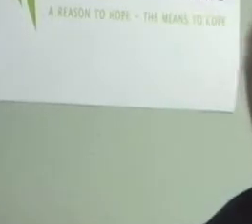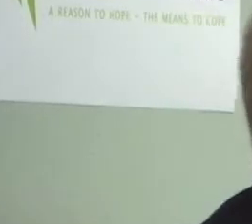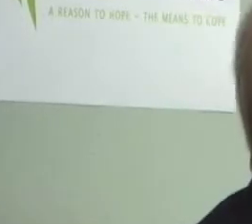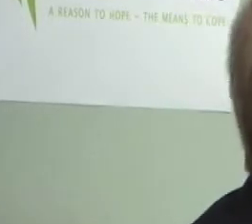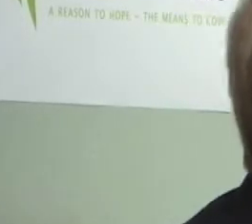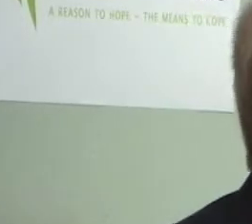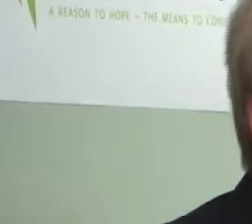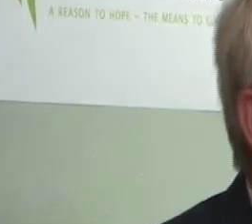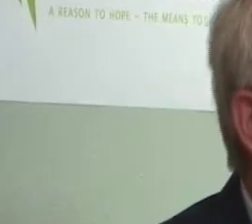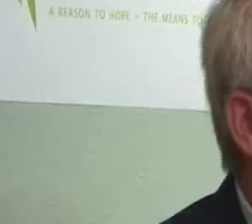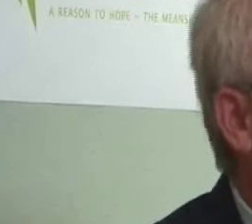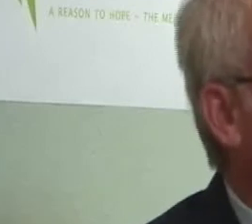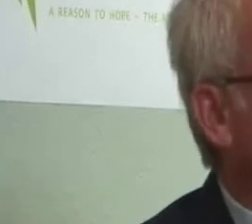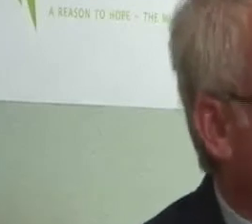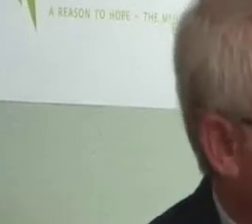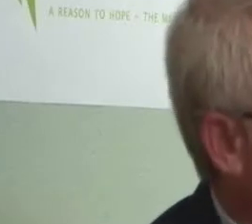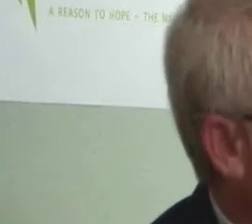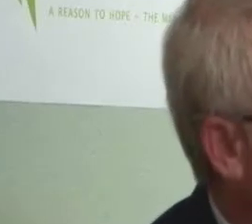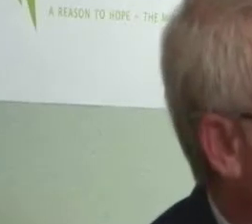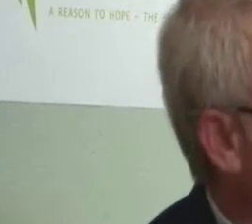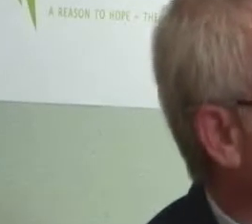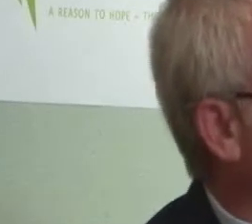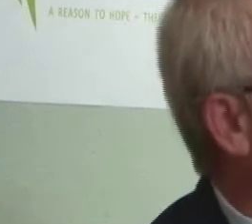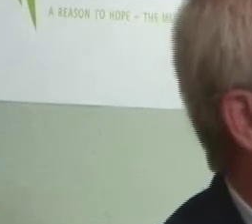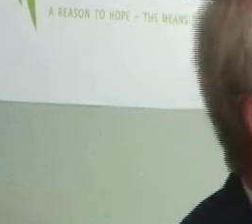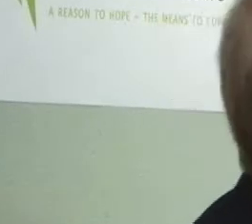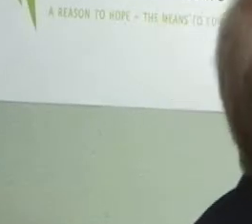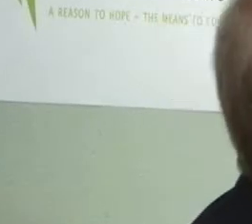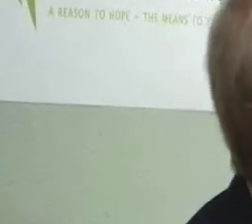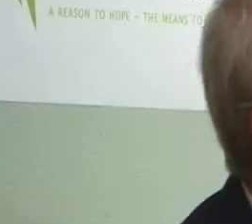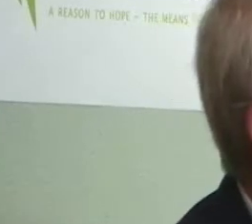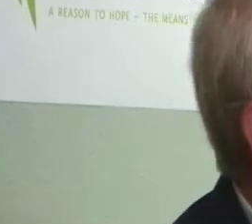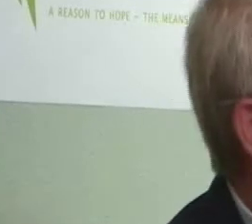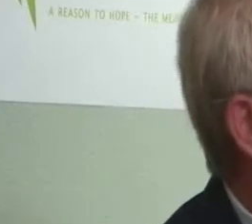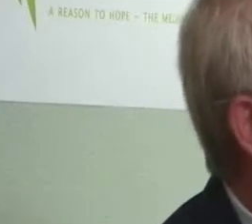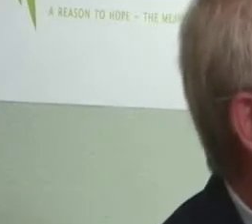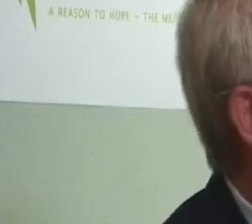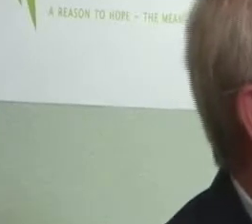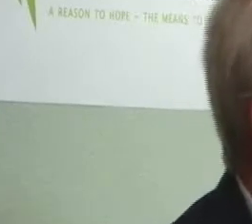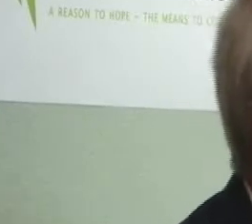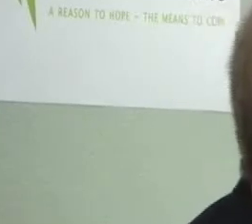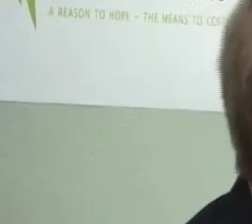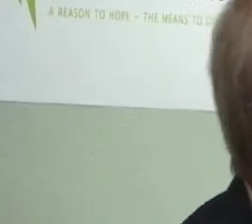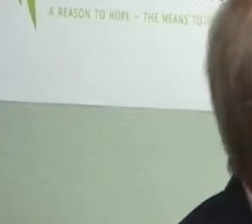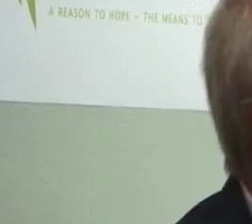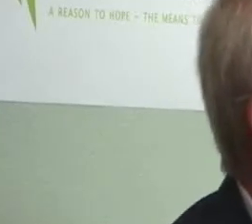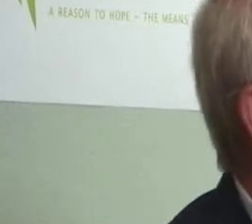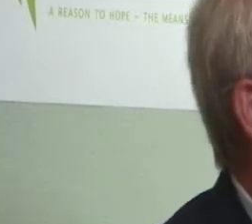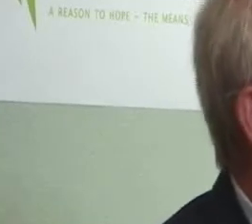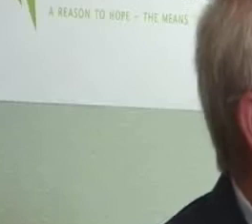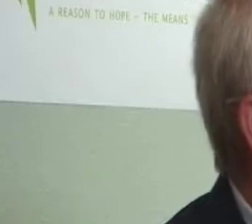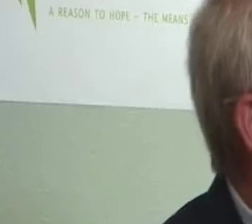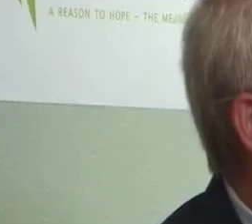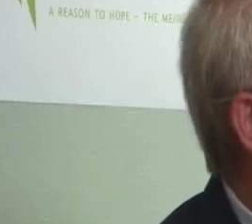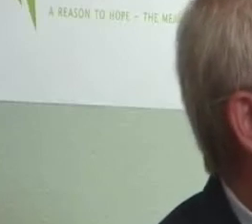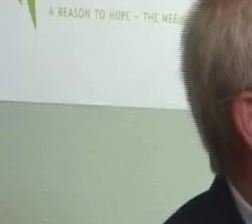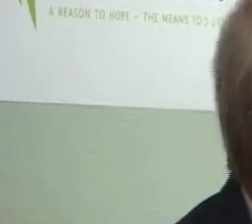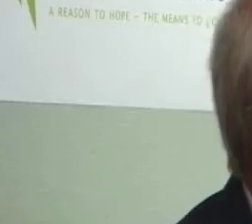rather, they want to put it to somewhere else. And I think that that's wrong. You know, no one should be left behind and people in need should come up first.